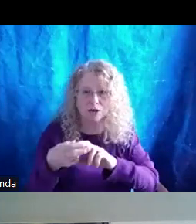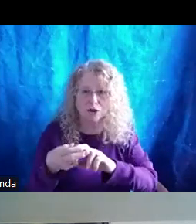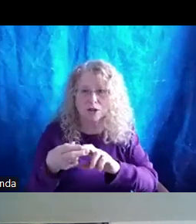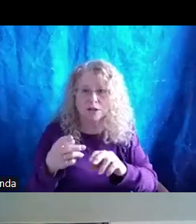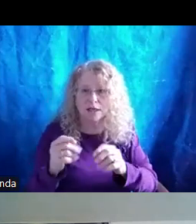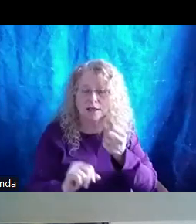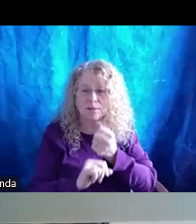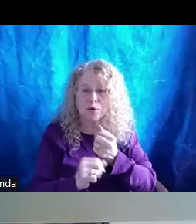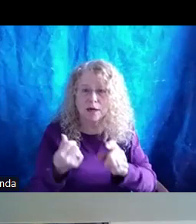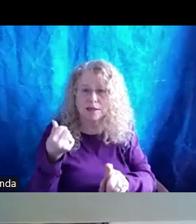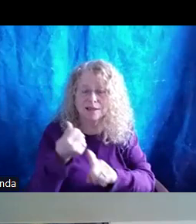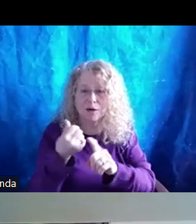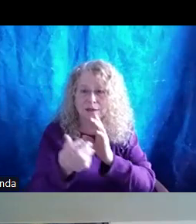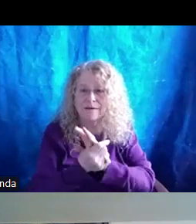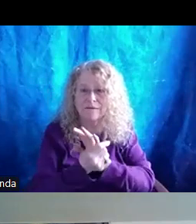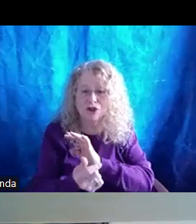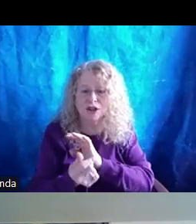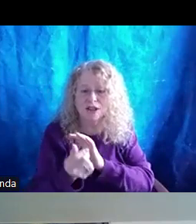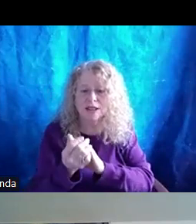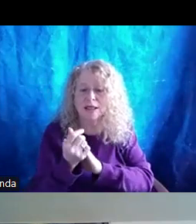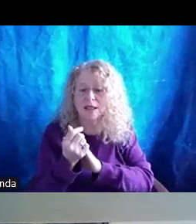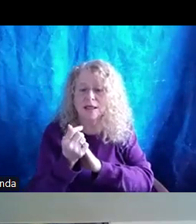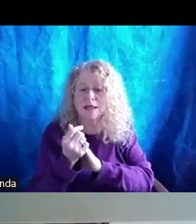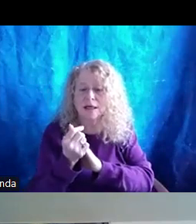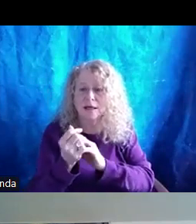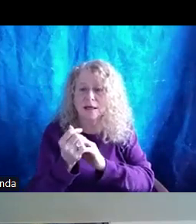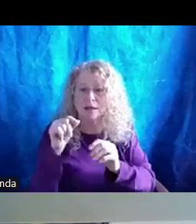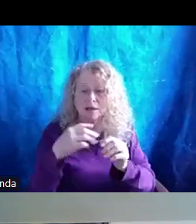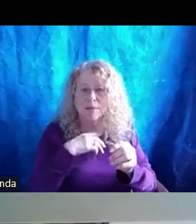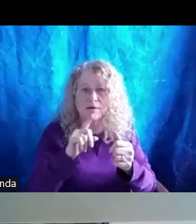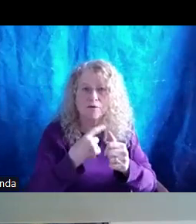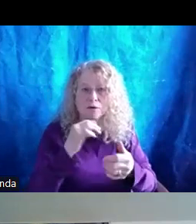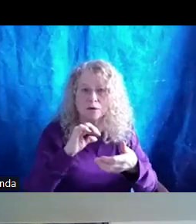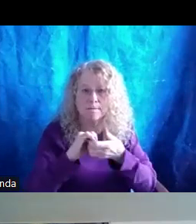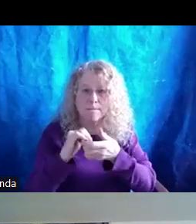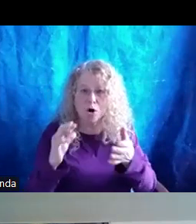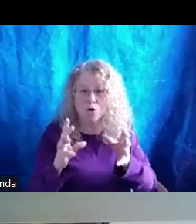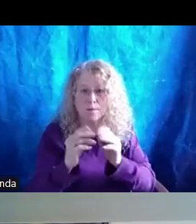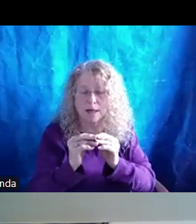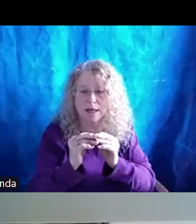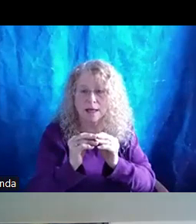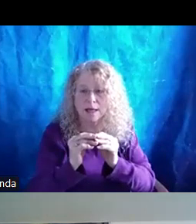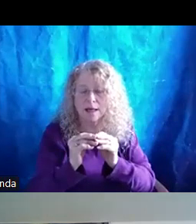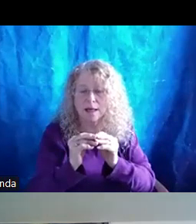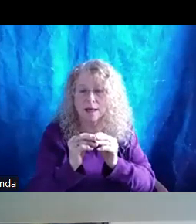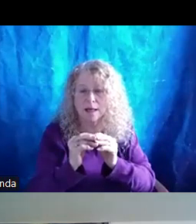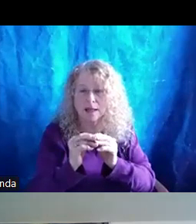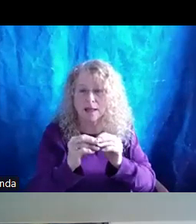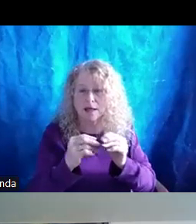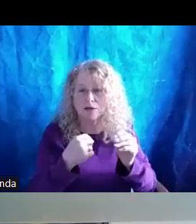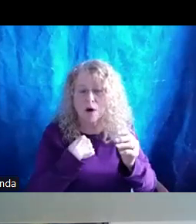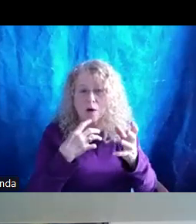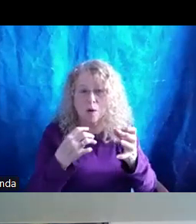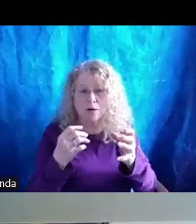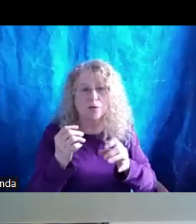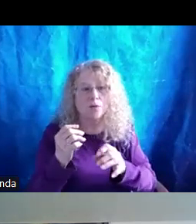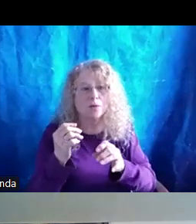AND THIS IS MY FIRST PARTNER MEETING, SO ONE THING I WANTED TO MAKE MYSELF AVAILABLE AND